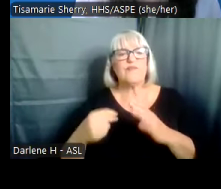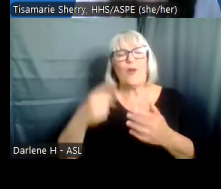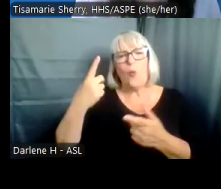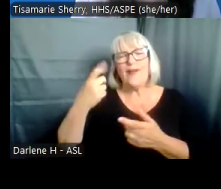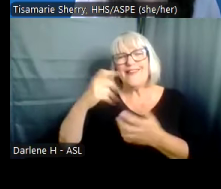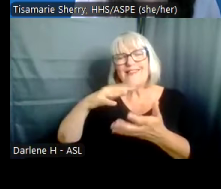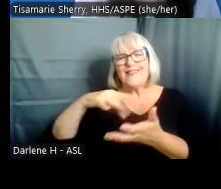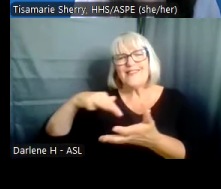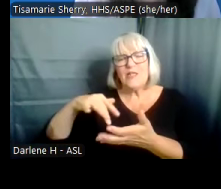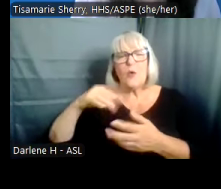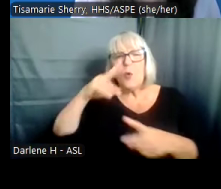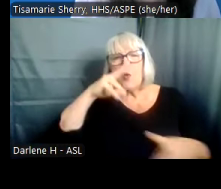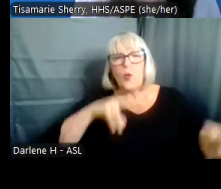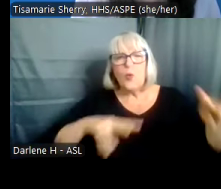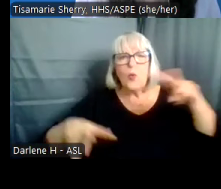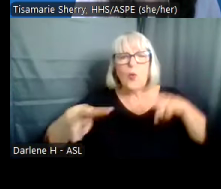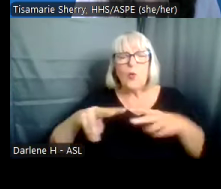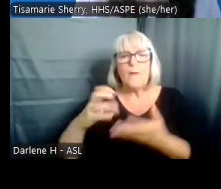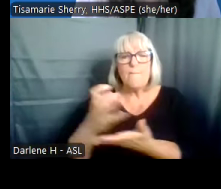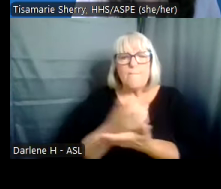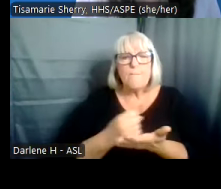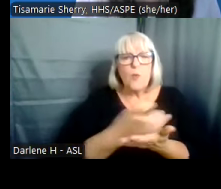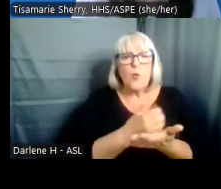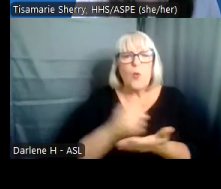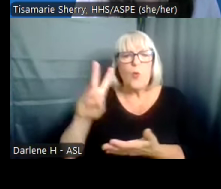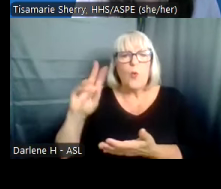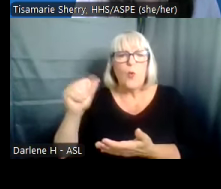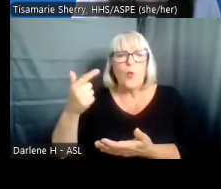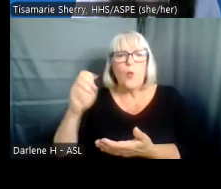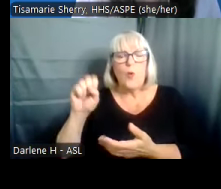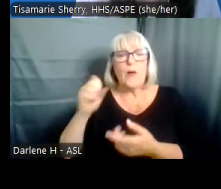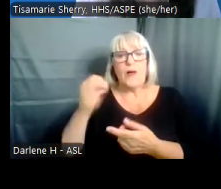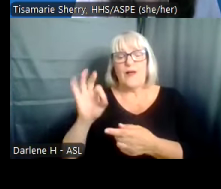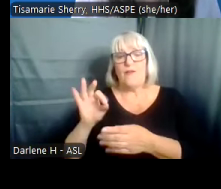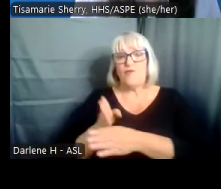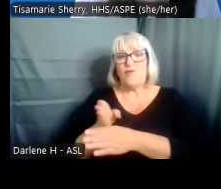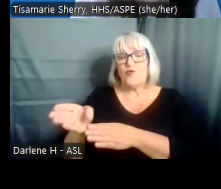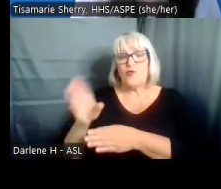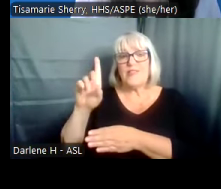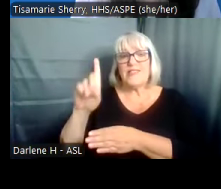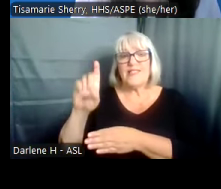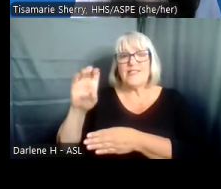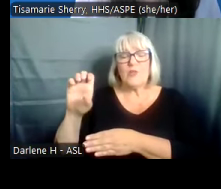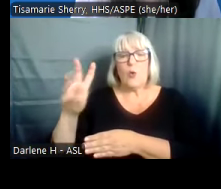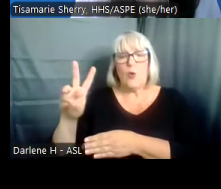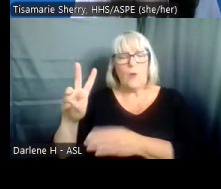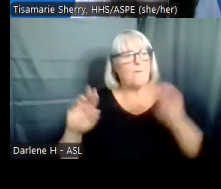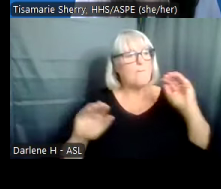the wages of direct care workers compared to the median wages of other entry level workers